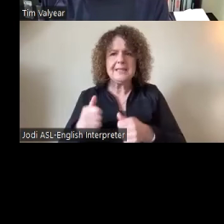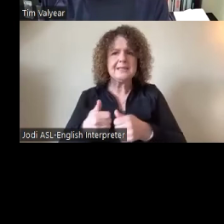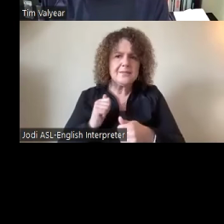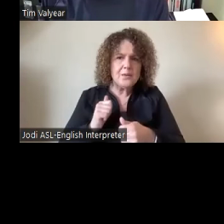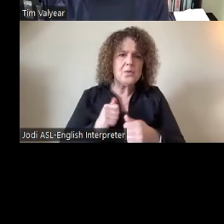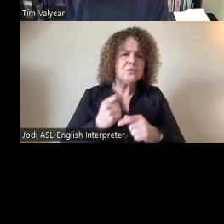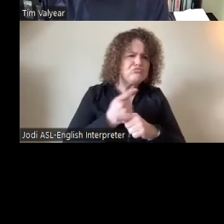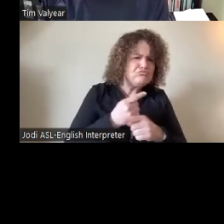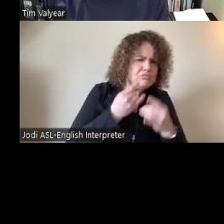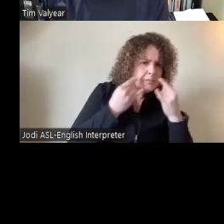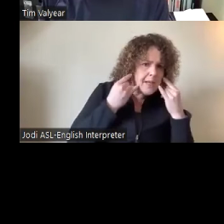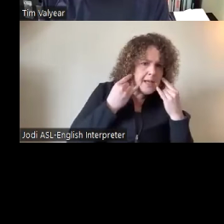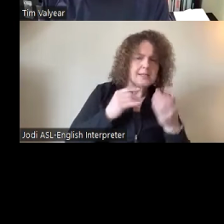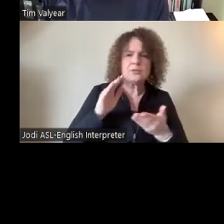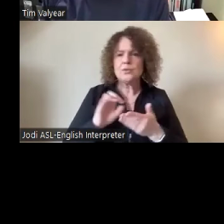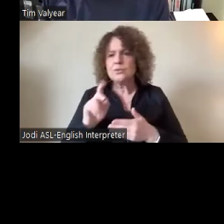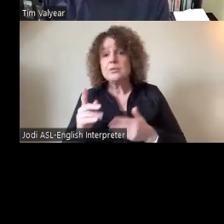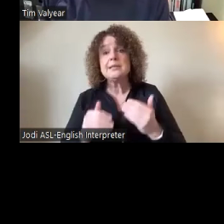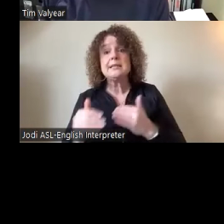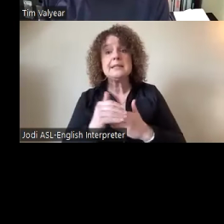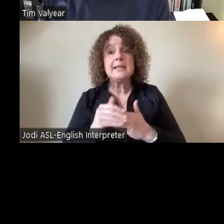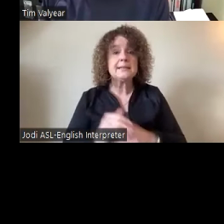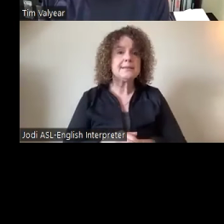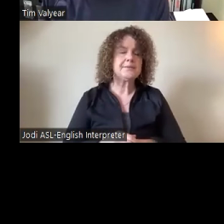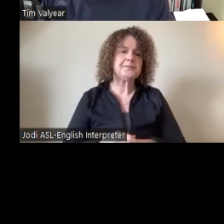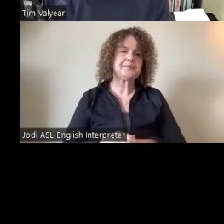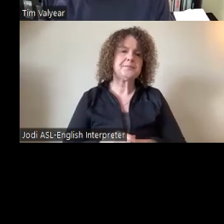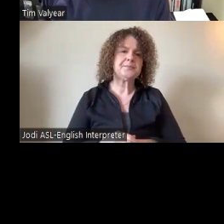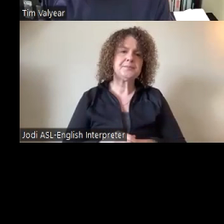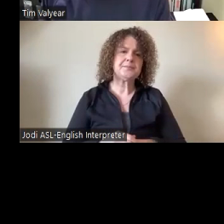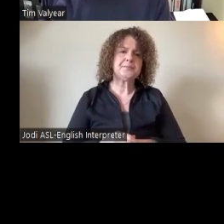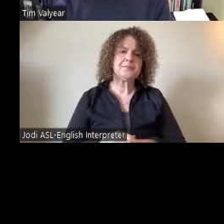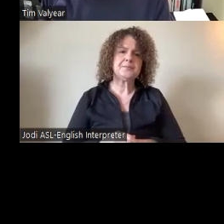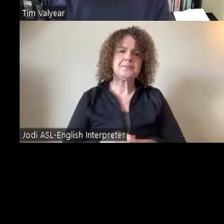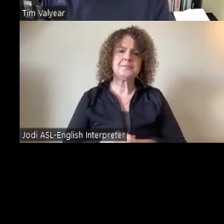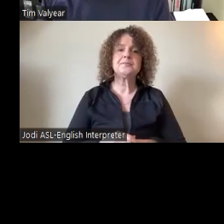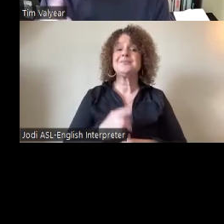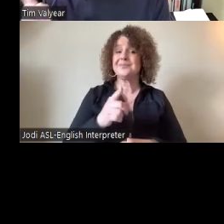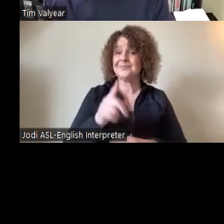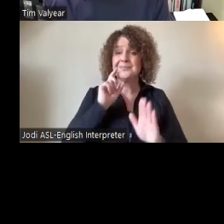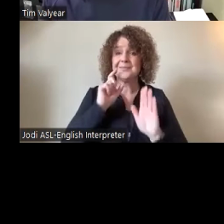John. Active screening, not eating meals in